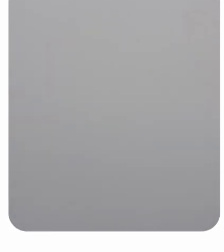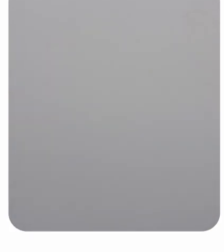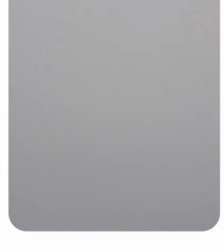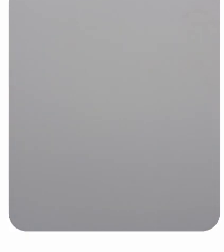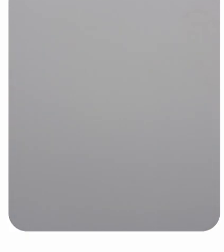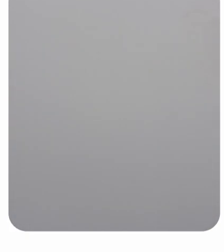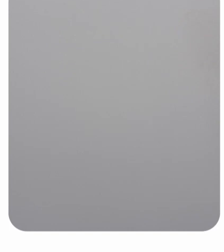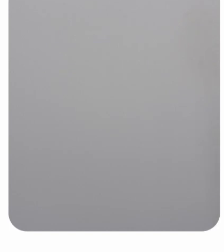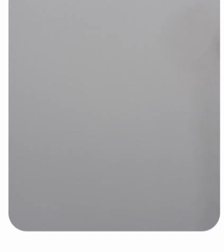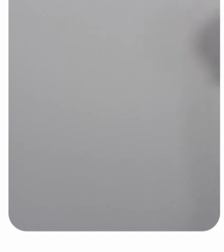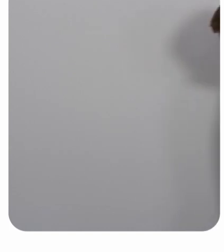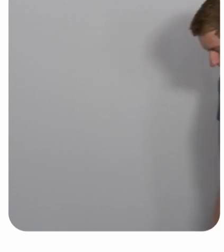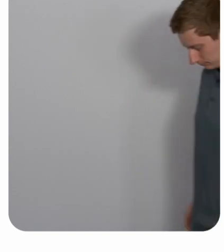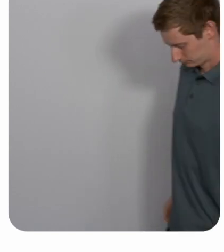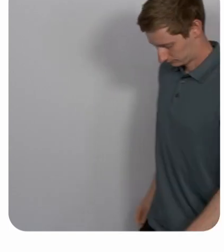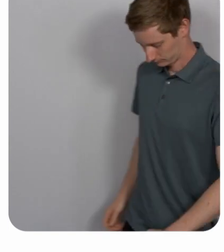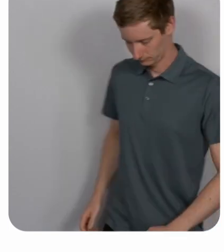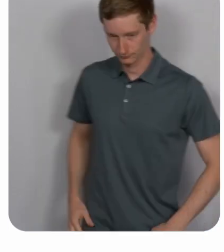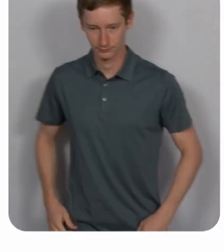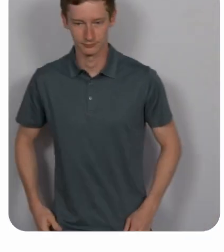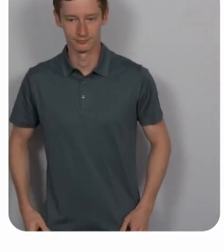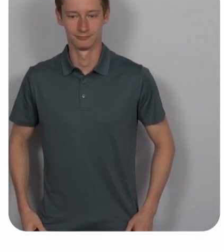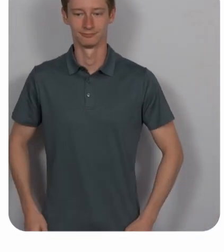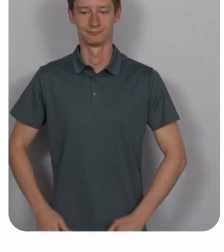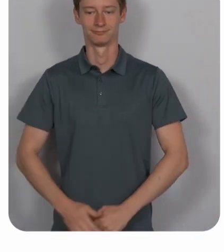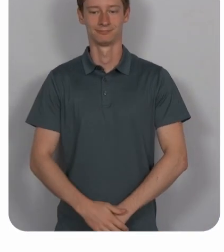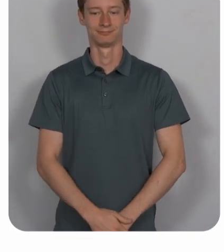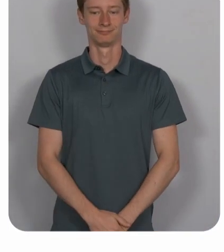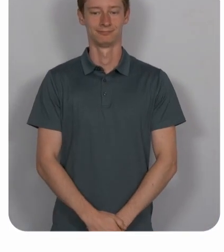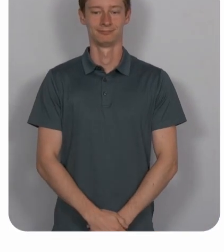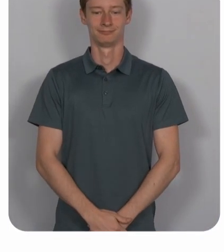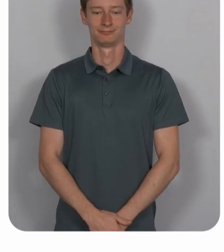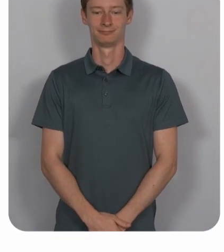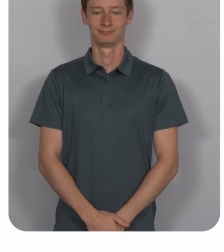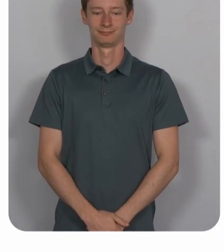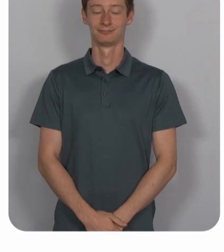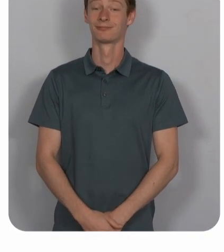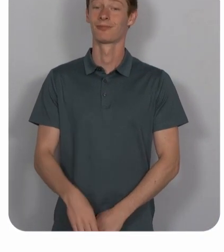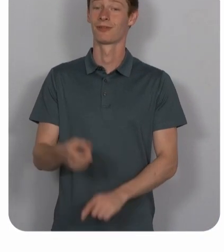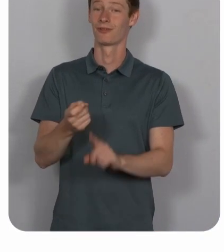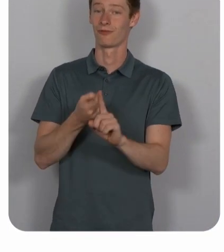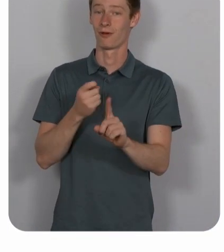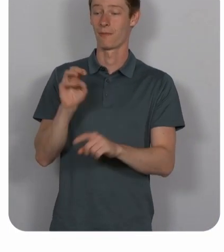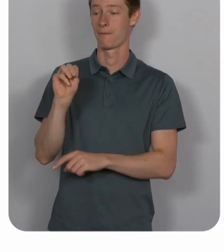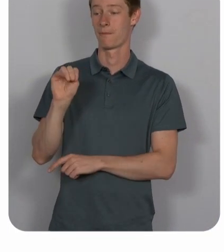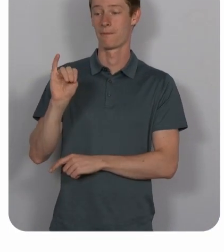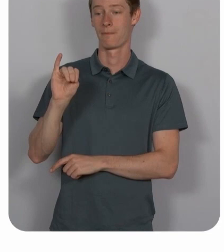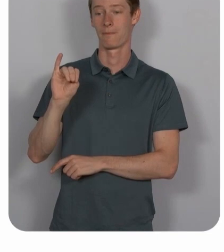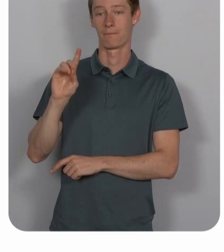And now let’s hear another example of taking Llama to the enterprise level from Shopify’s Miqdad Jaffer.